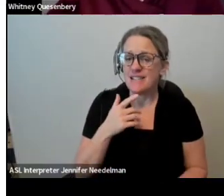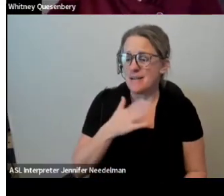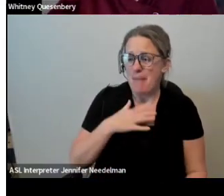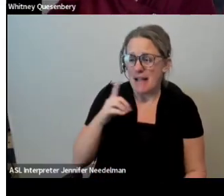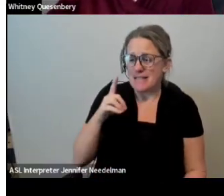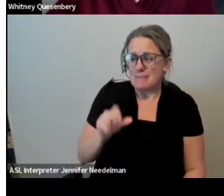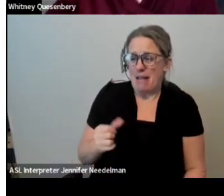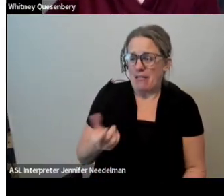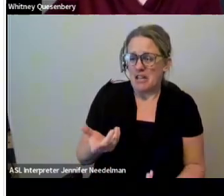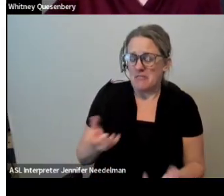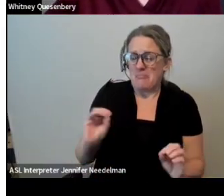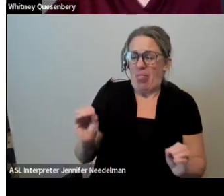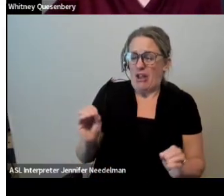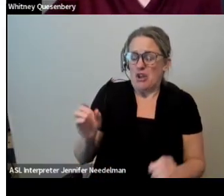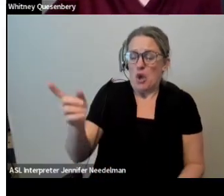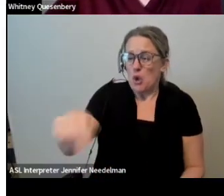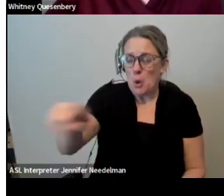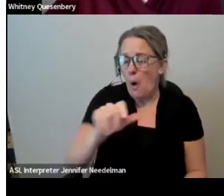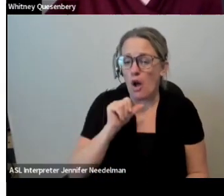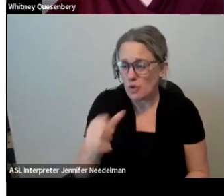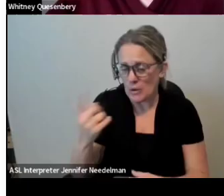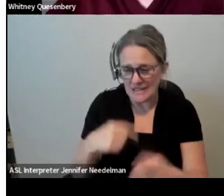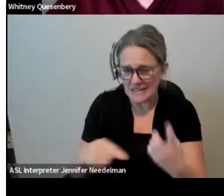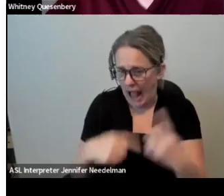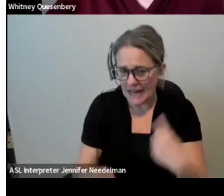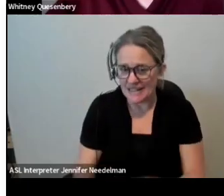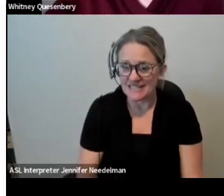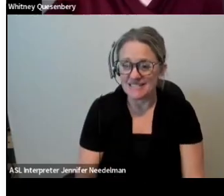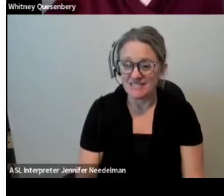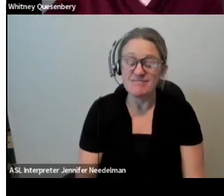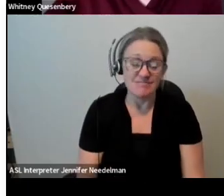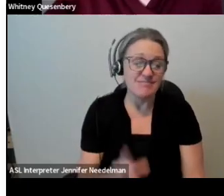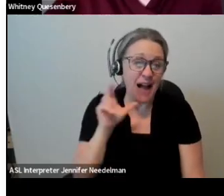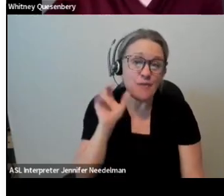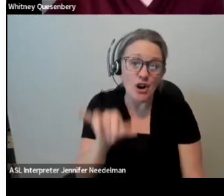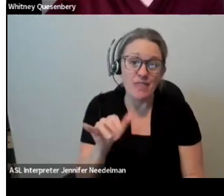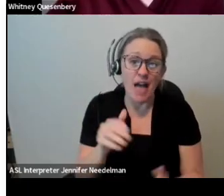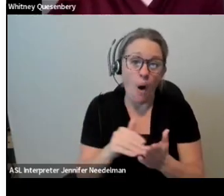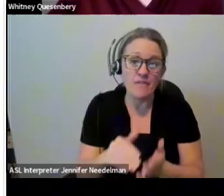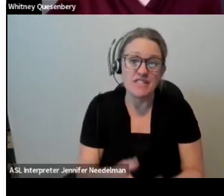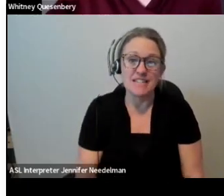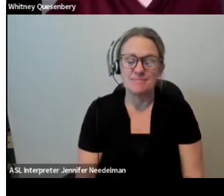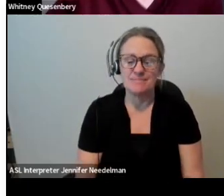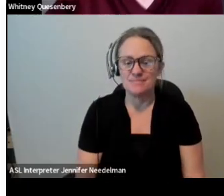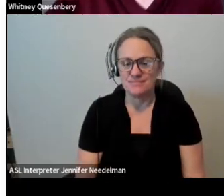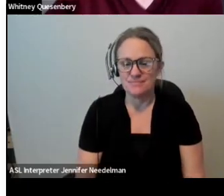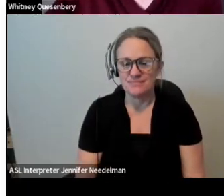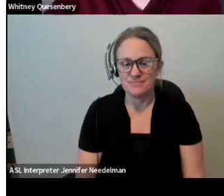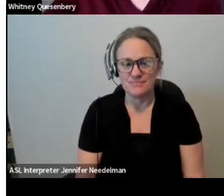Right? Something that I've heard a couple of people say to me in person, so, and that we read in some of the literature.